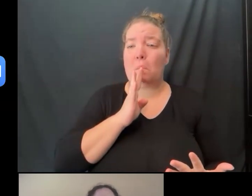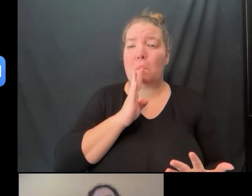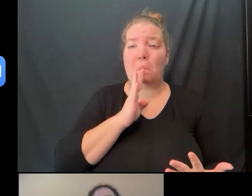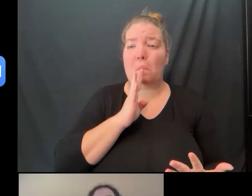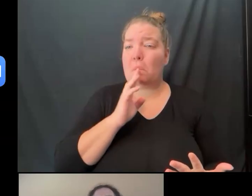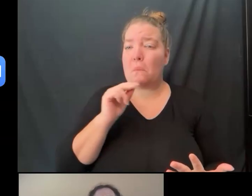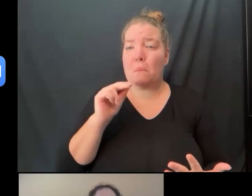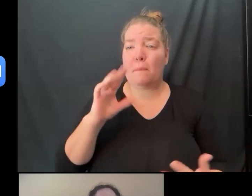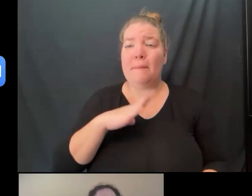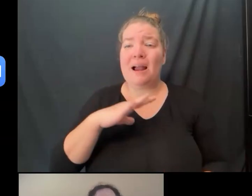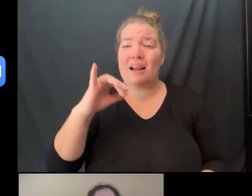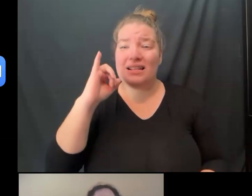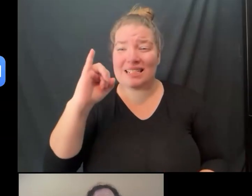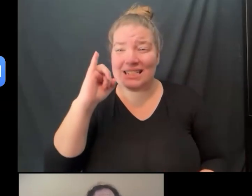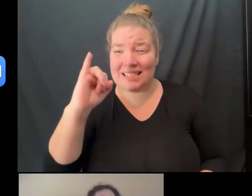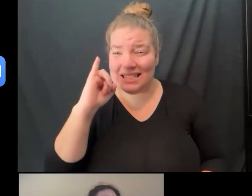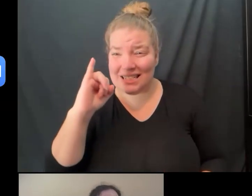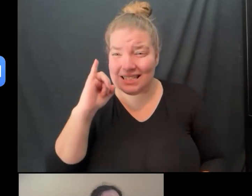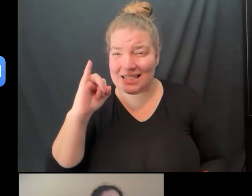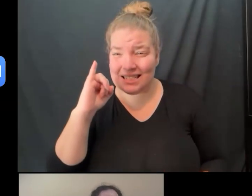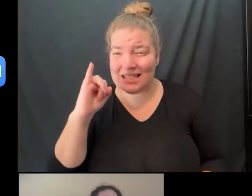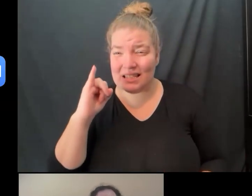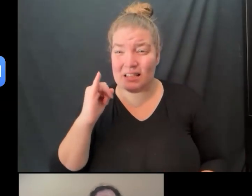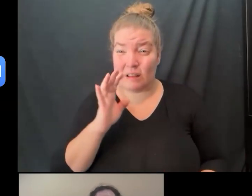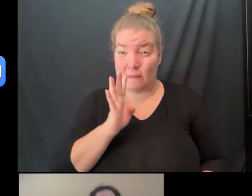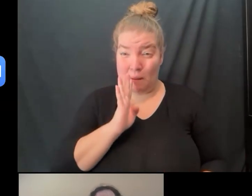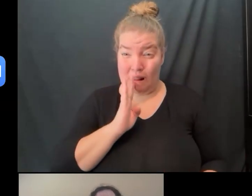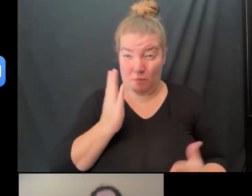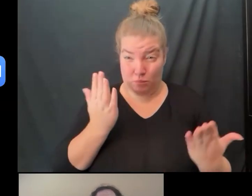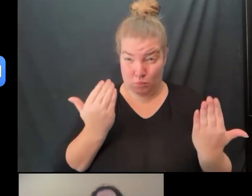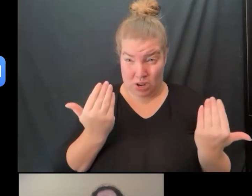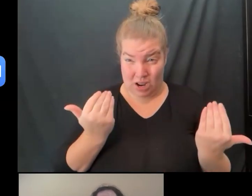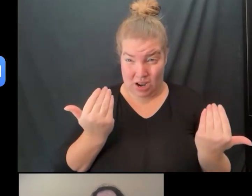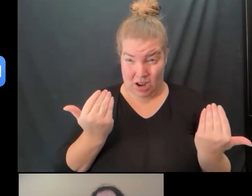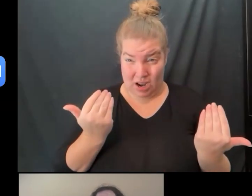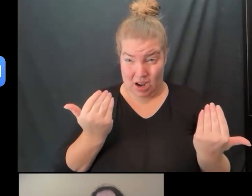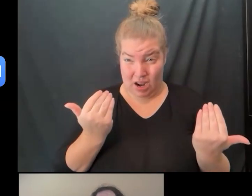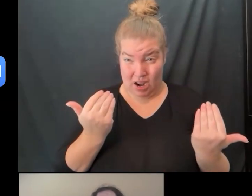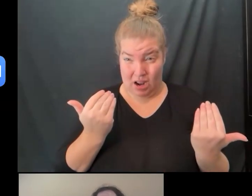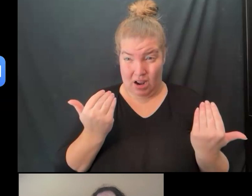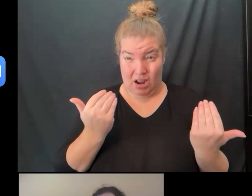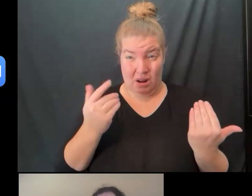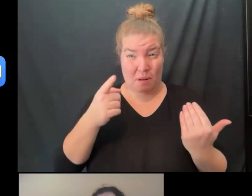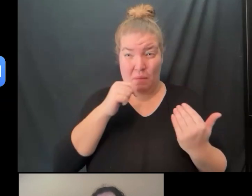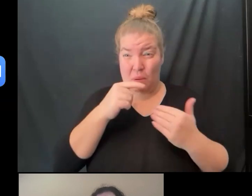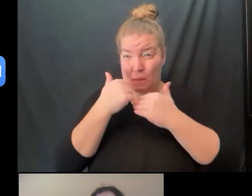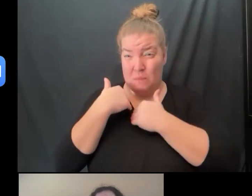please mute your mic when you're not speaking. Also, it's possible some people will dial in through audio, through the phone.